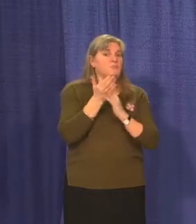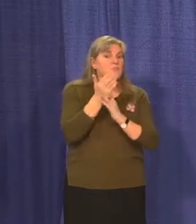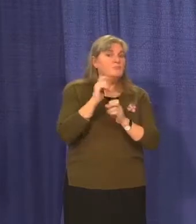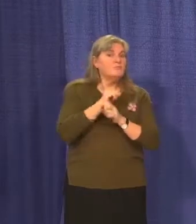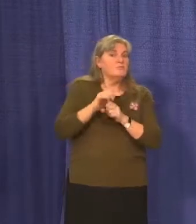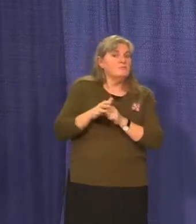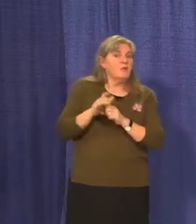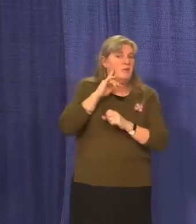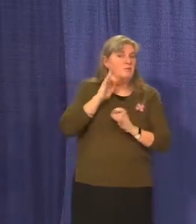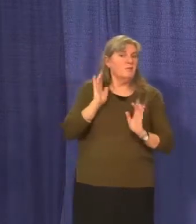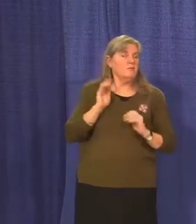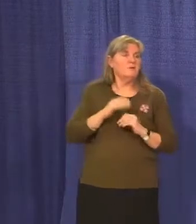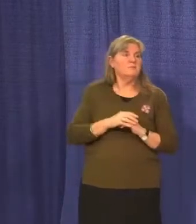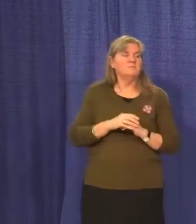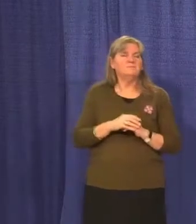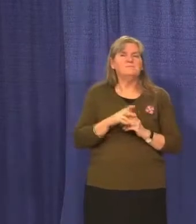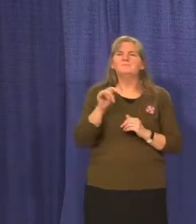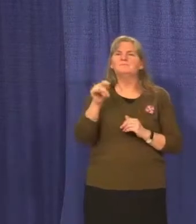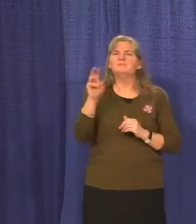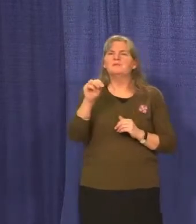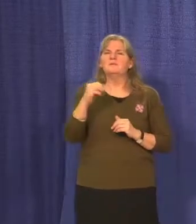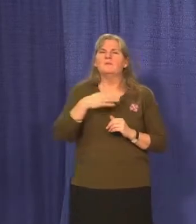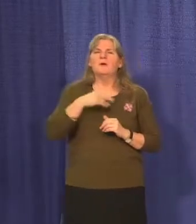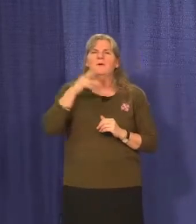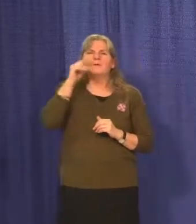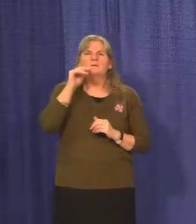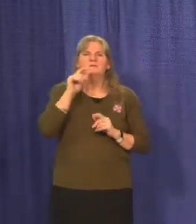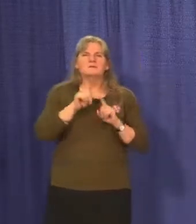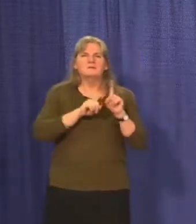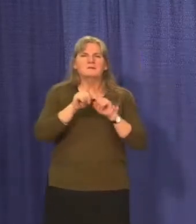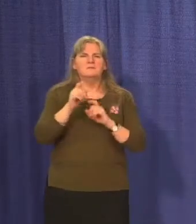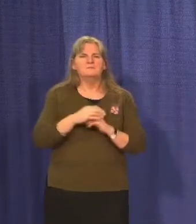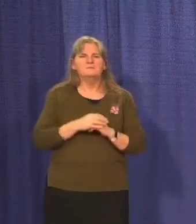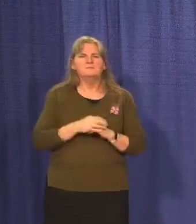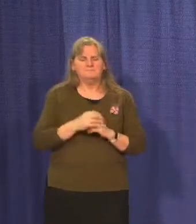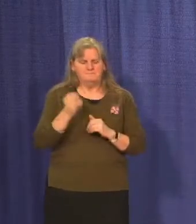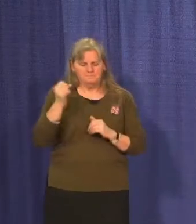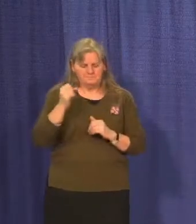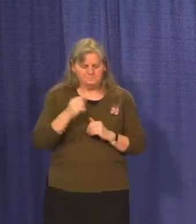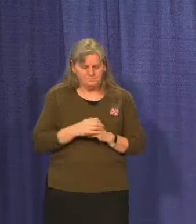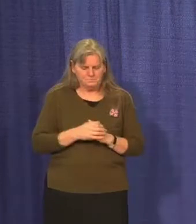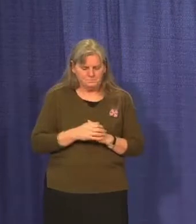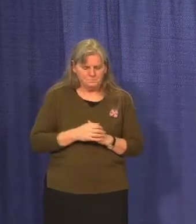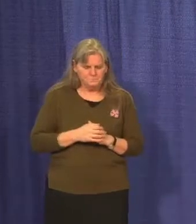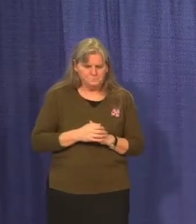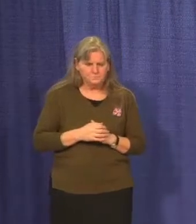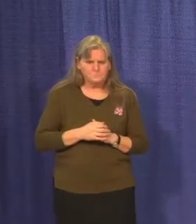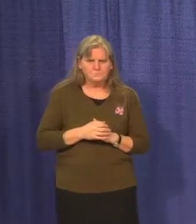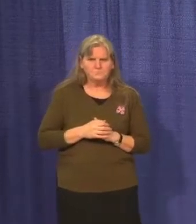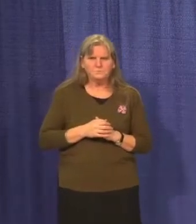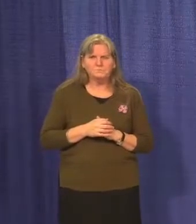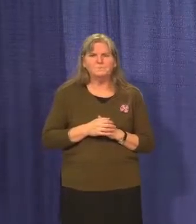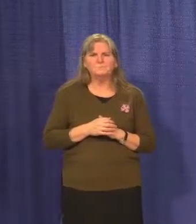Now to Tim, Whitehorse Star. Reporter: Yes hello.